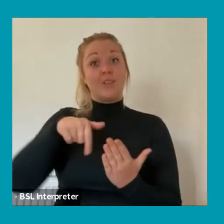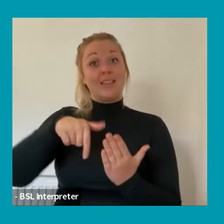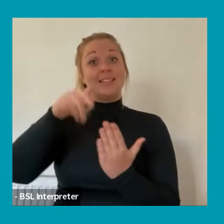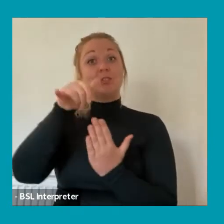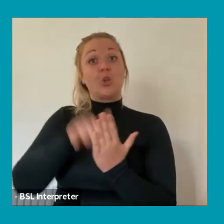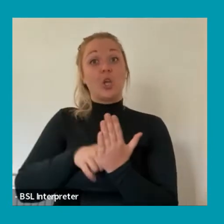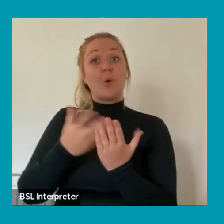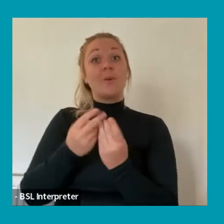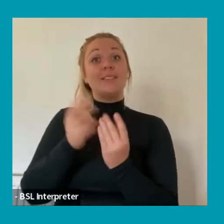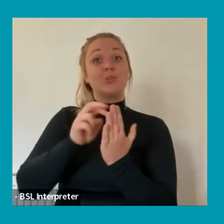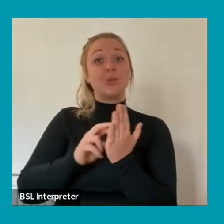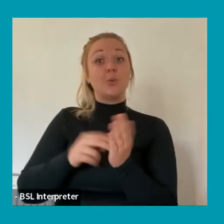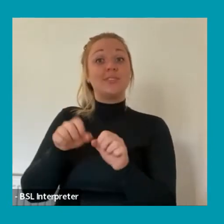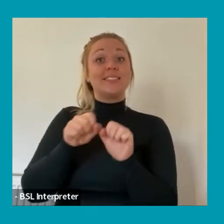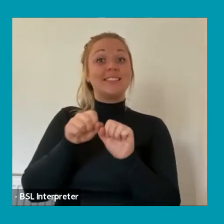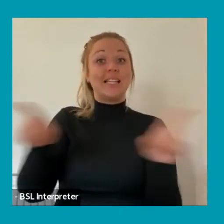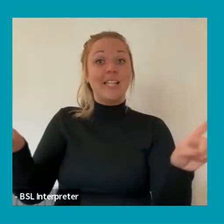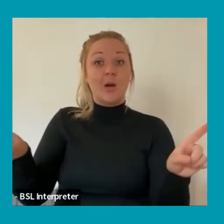I think that really, really helped us.